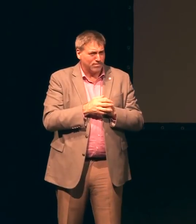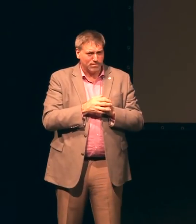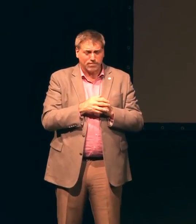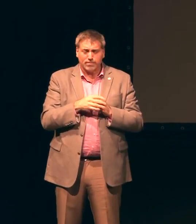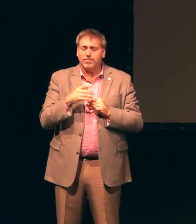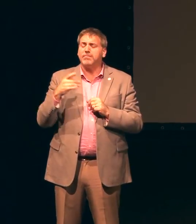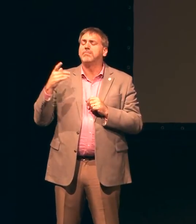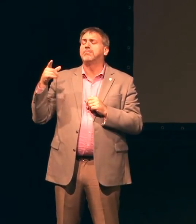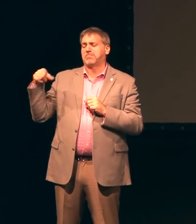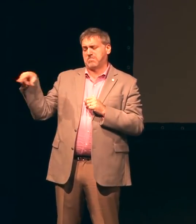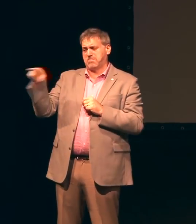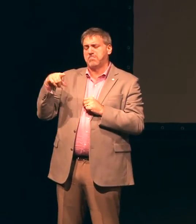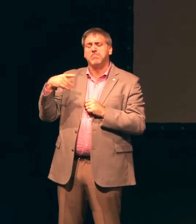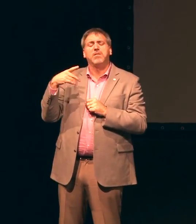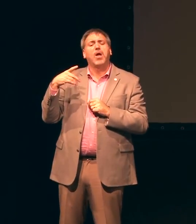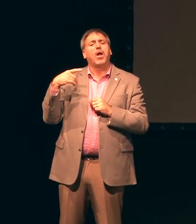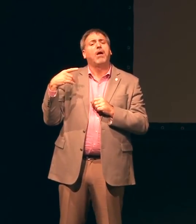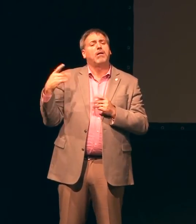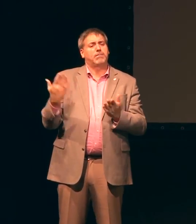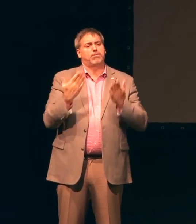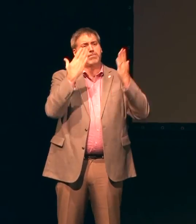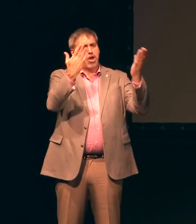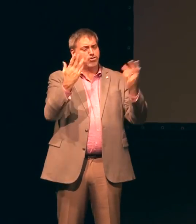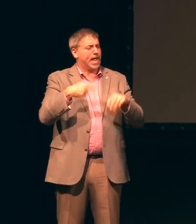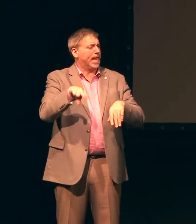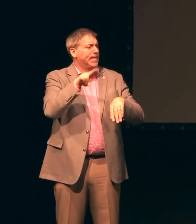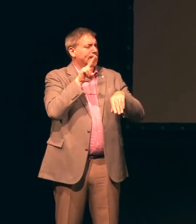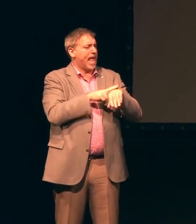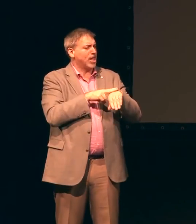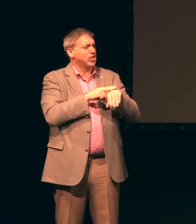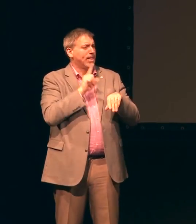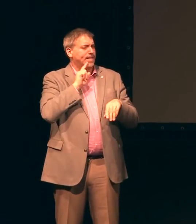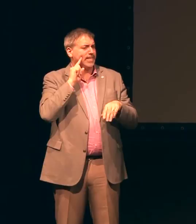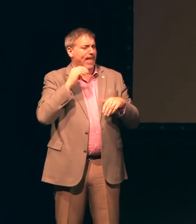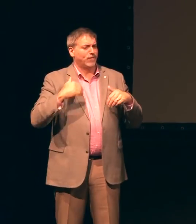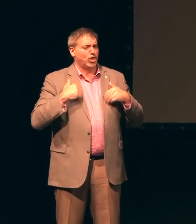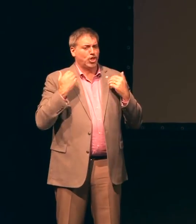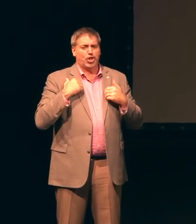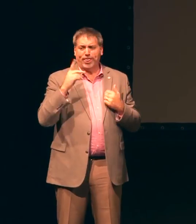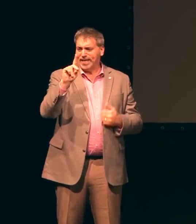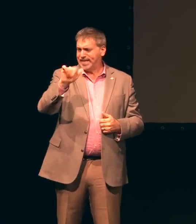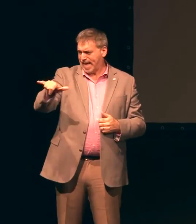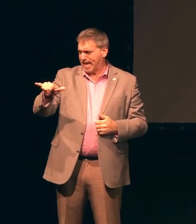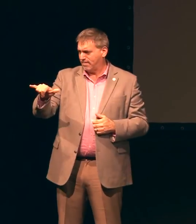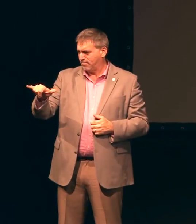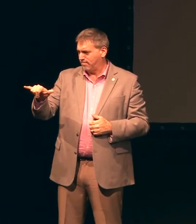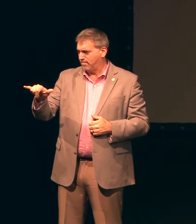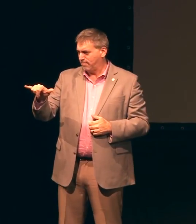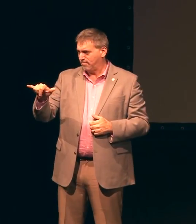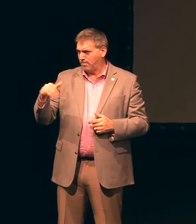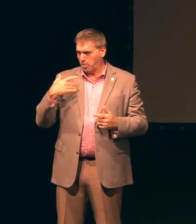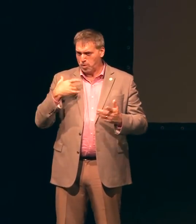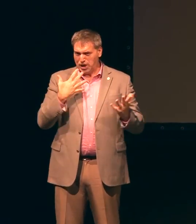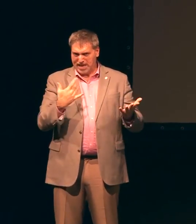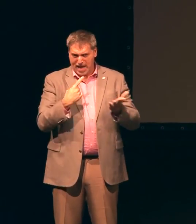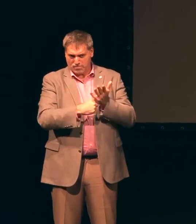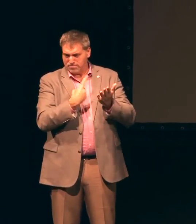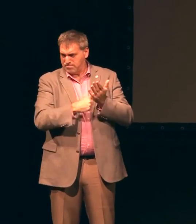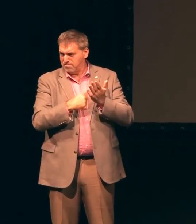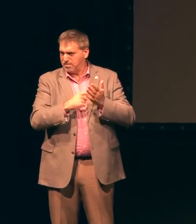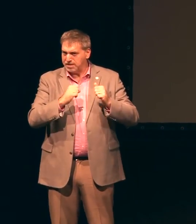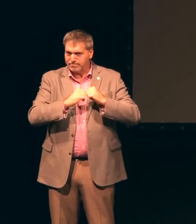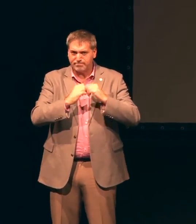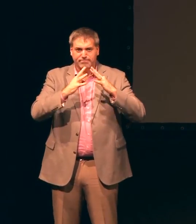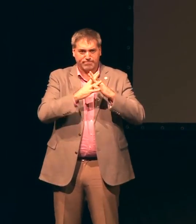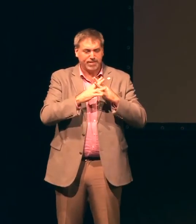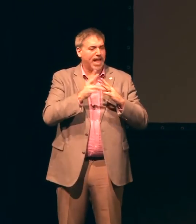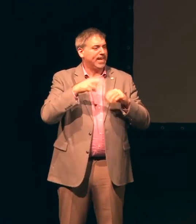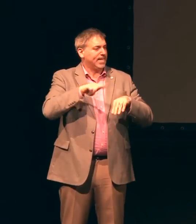We want a change. And a proposal is for a national Deaf youth day. We are in discussions